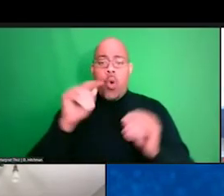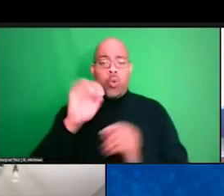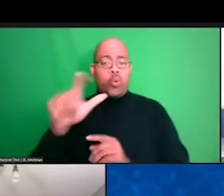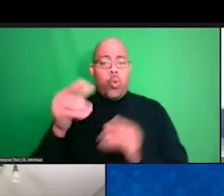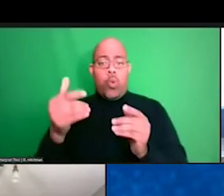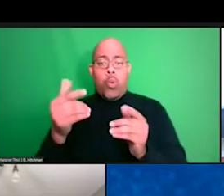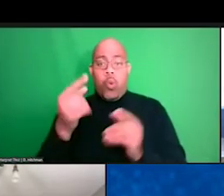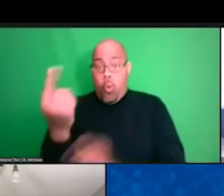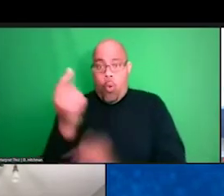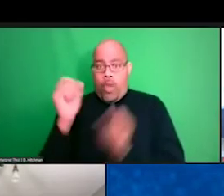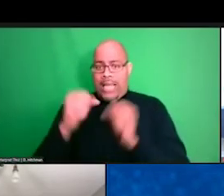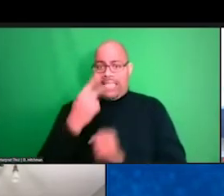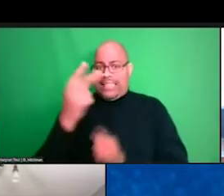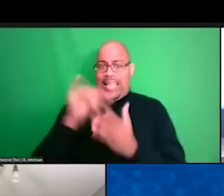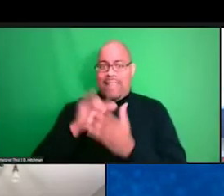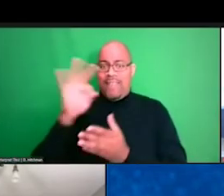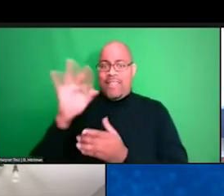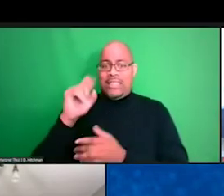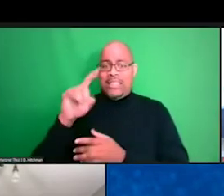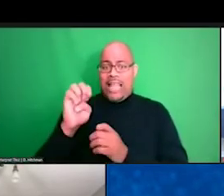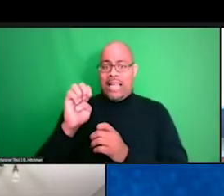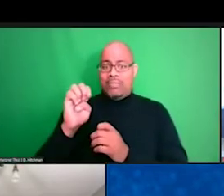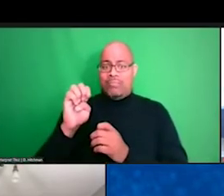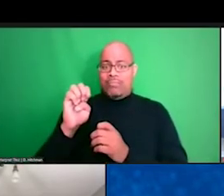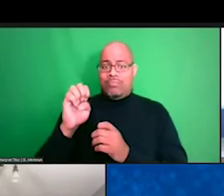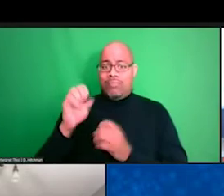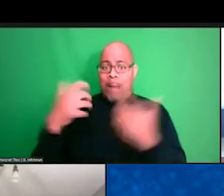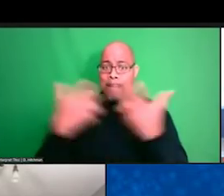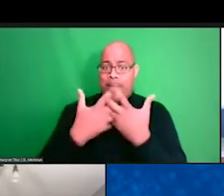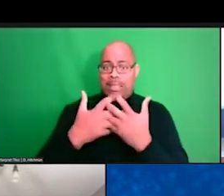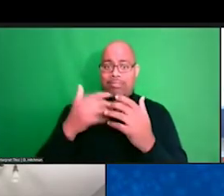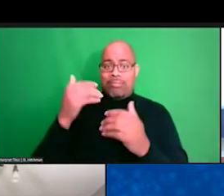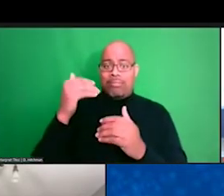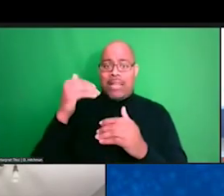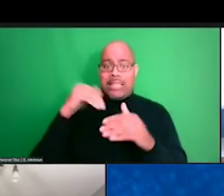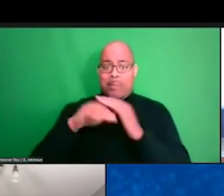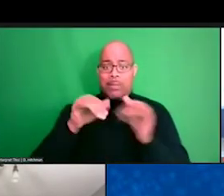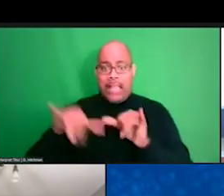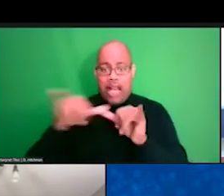a site meets accessibility standards, knowledgeable human evaluation is required to determine